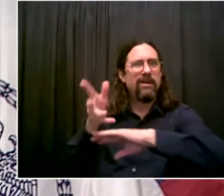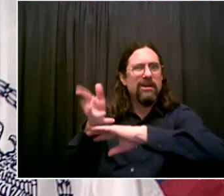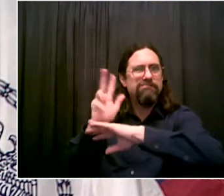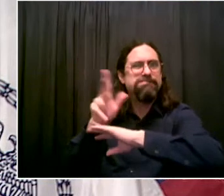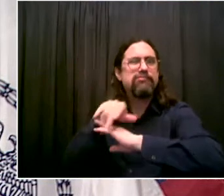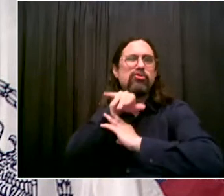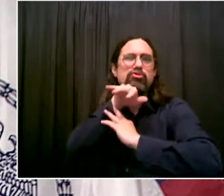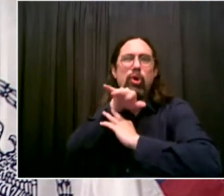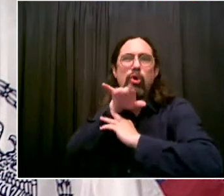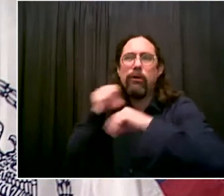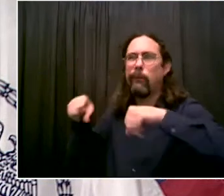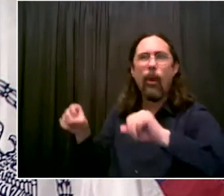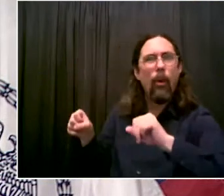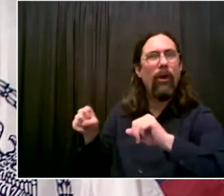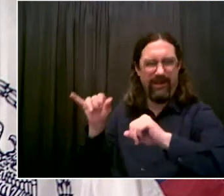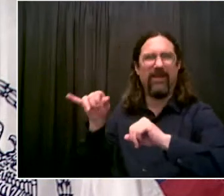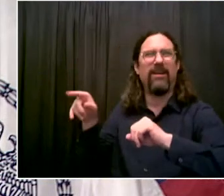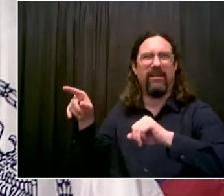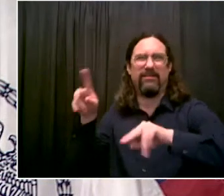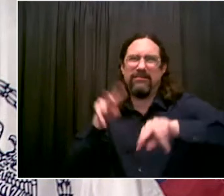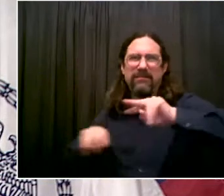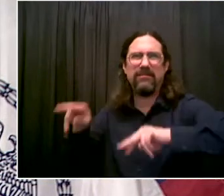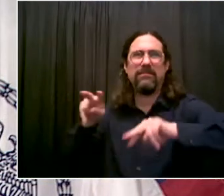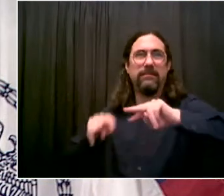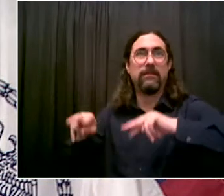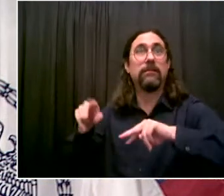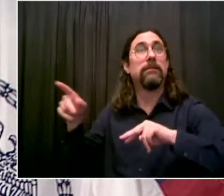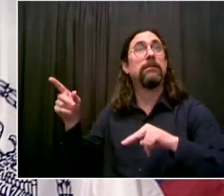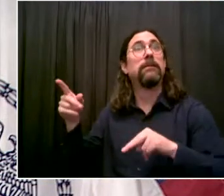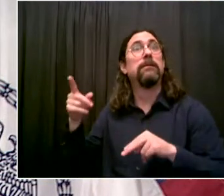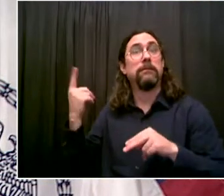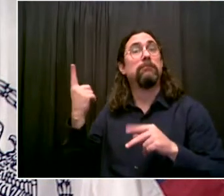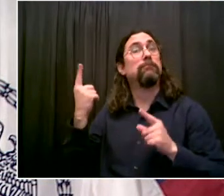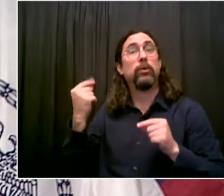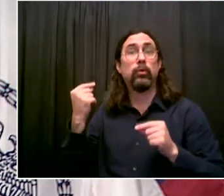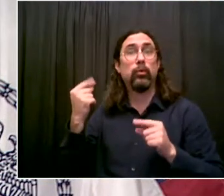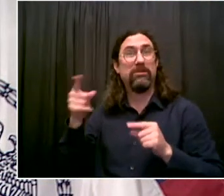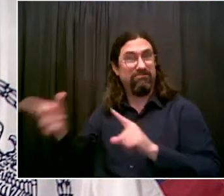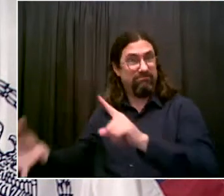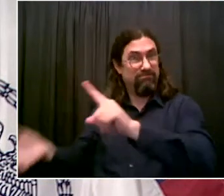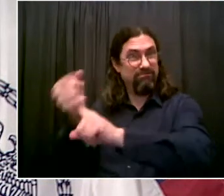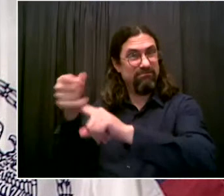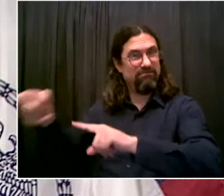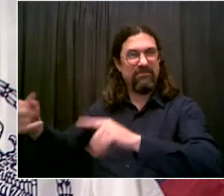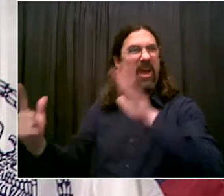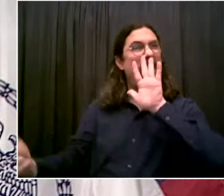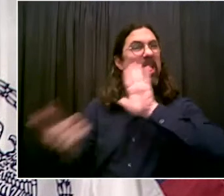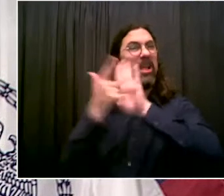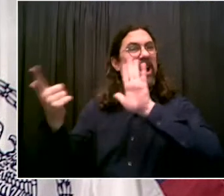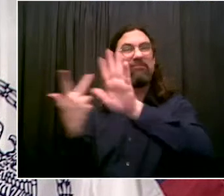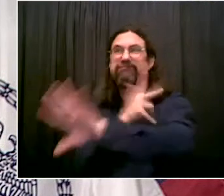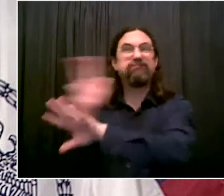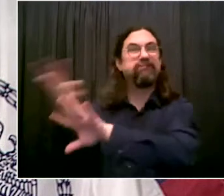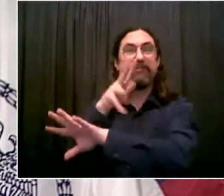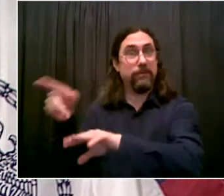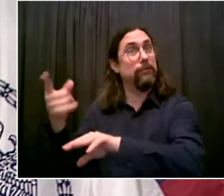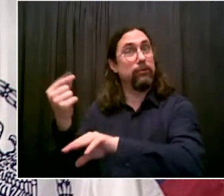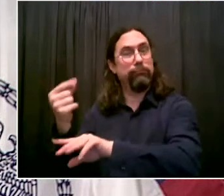VARIOUS MOTORCYCLES, DIRT BIKOFF- ROAD VESYNTHAT SHOULD NOT BE ON OUR STREETS,